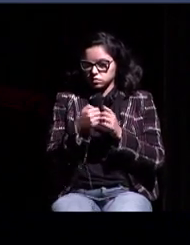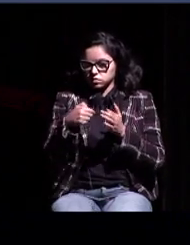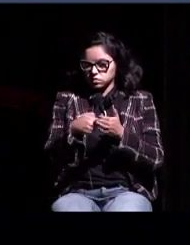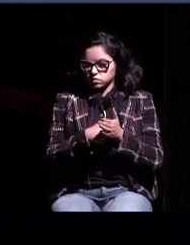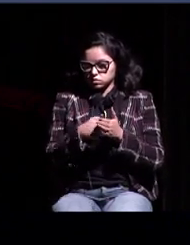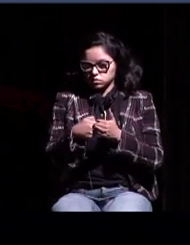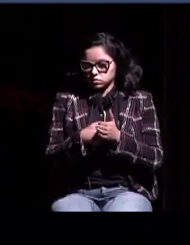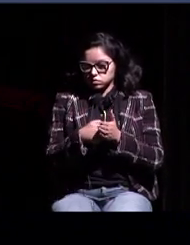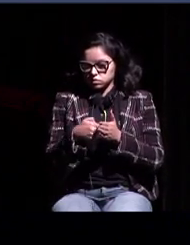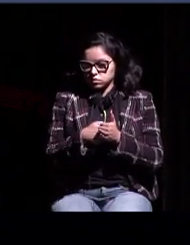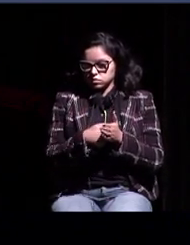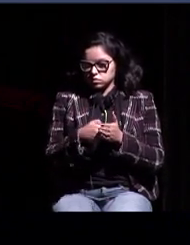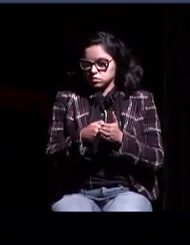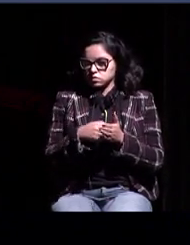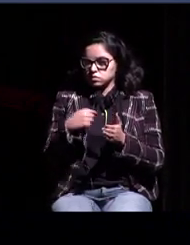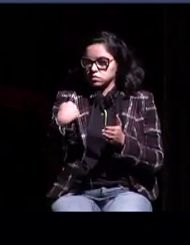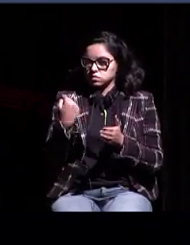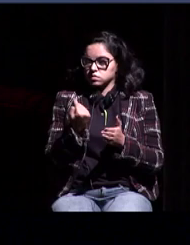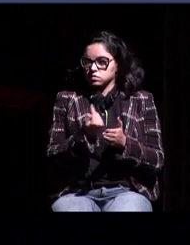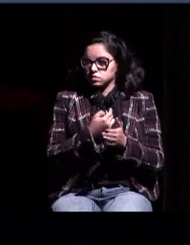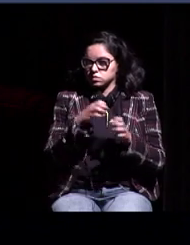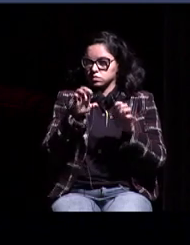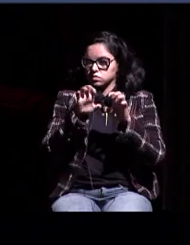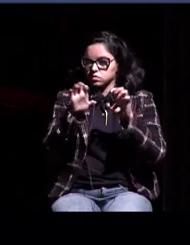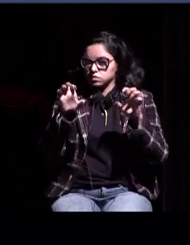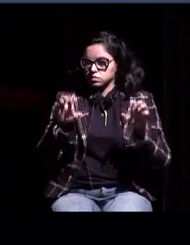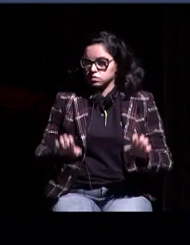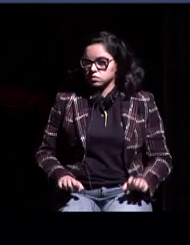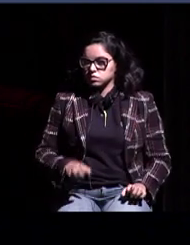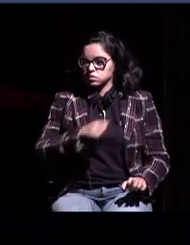We are structurally racists and sexists.